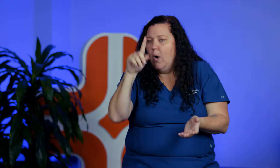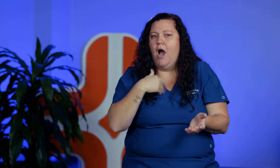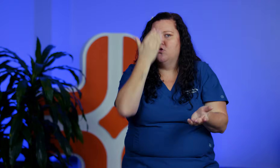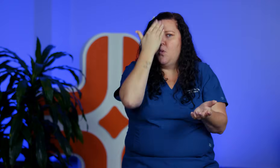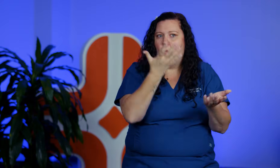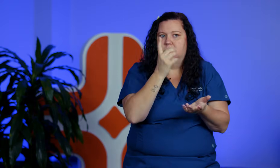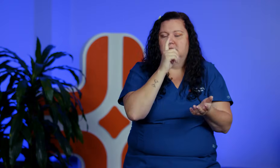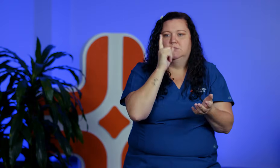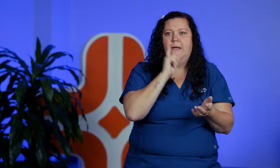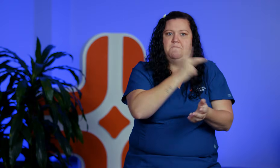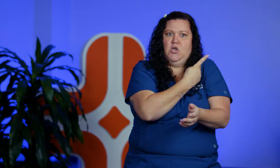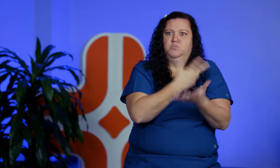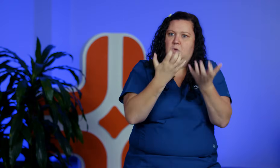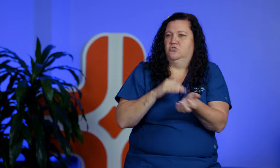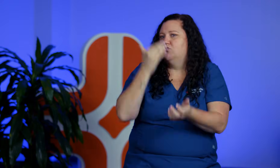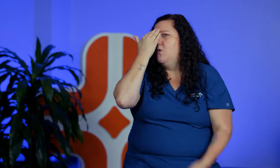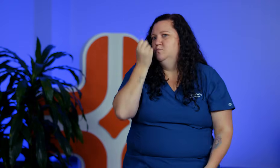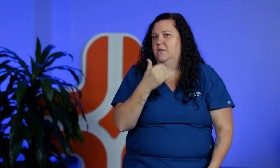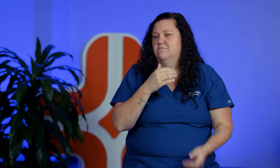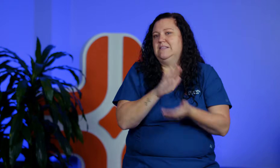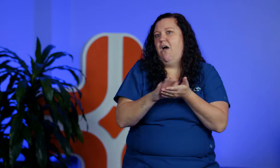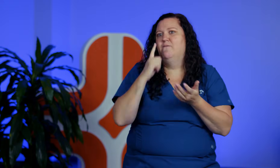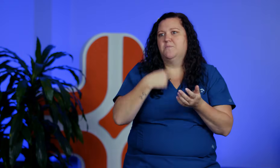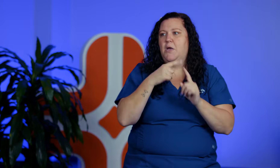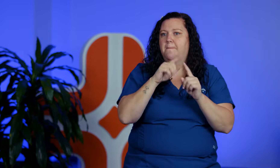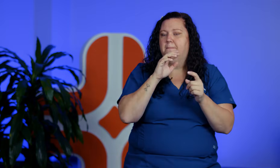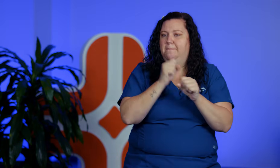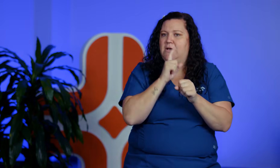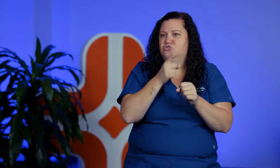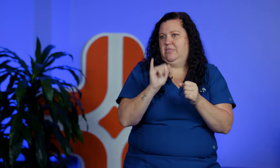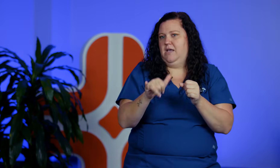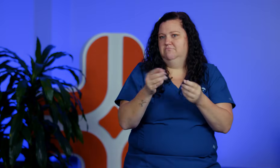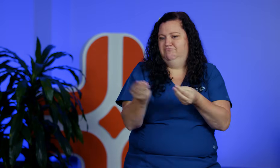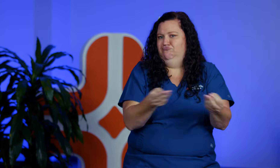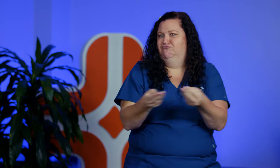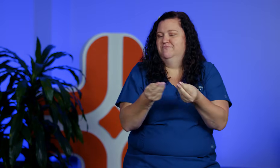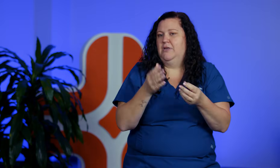And so I'm able to help facilitate what exactly the doctor is looking for from the patient. And so that's really nice for me to make sure